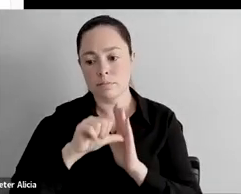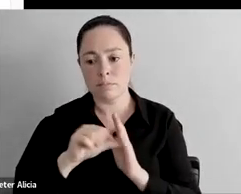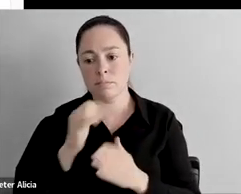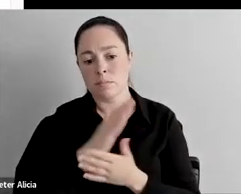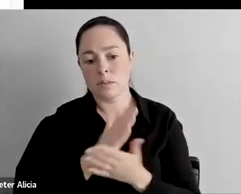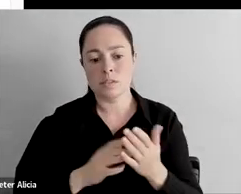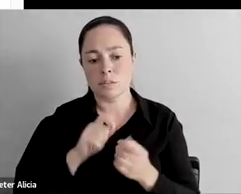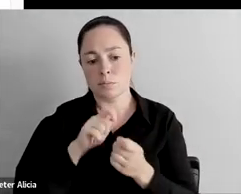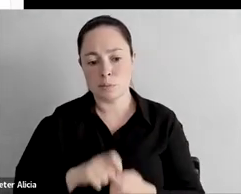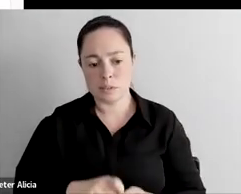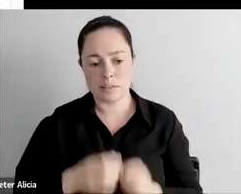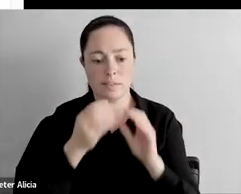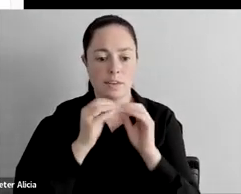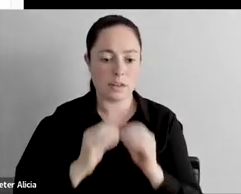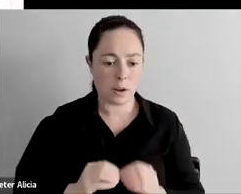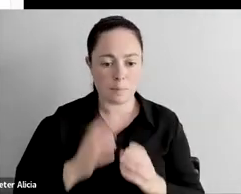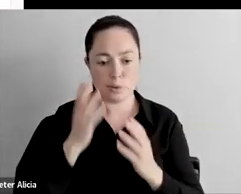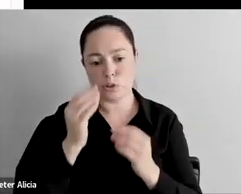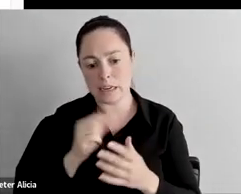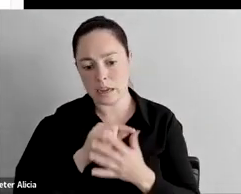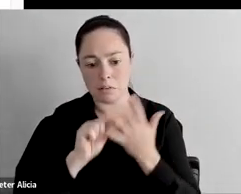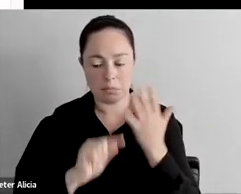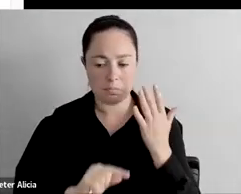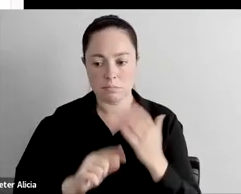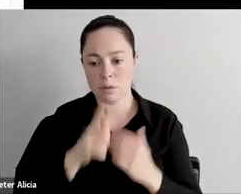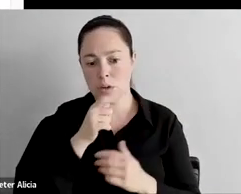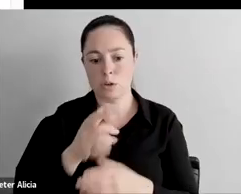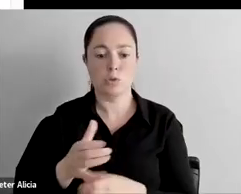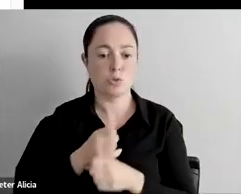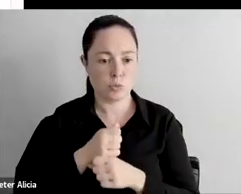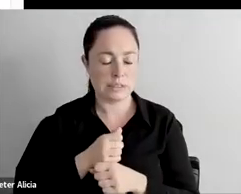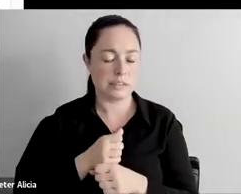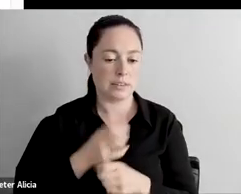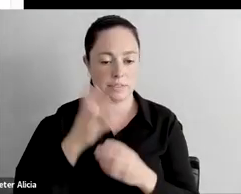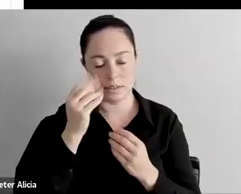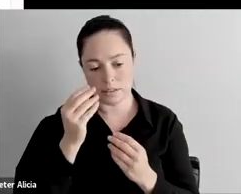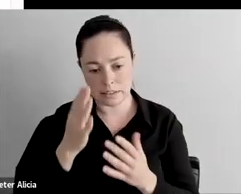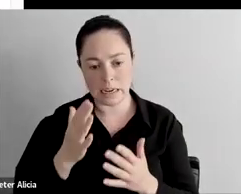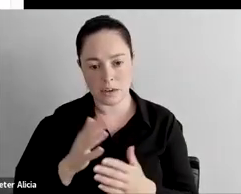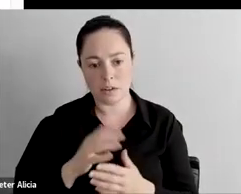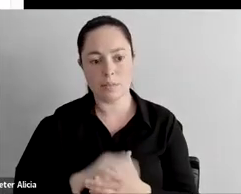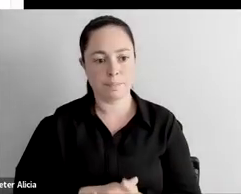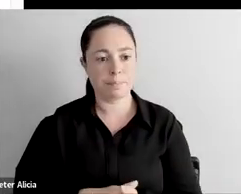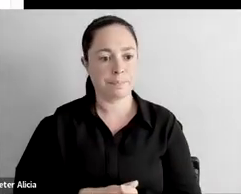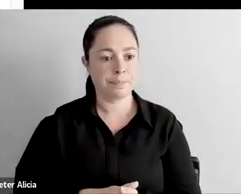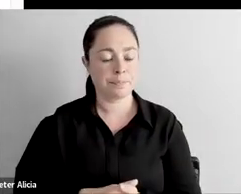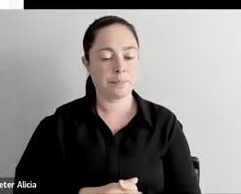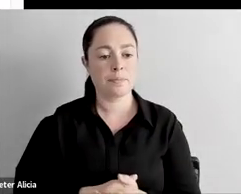data or numbers on who currently is receiving Medicaid HCBS among this sub -population. So you'd first want